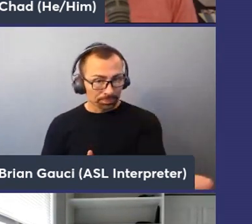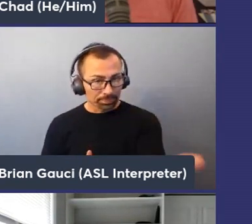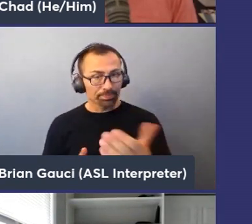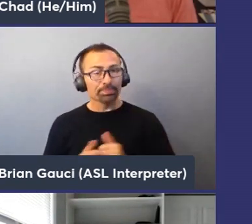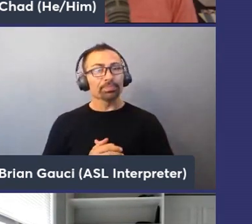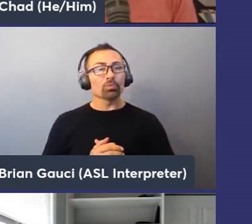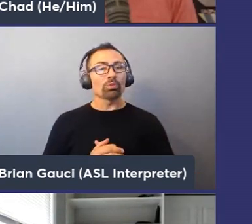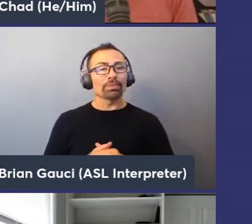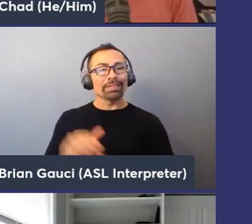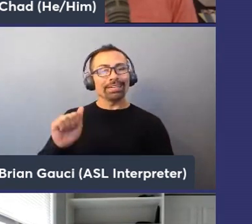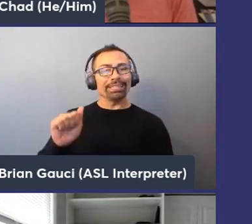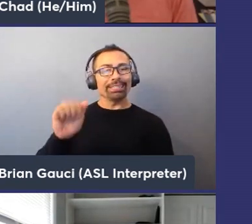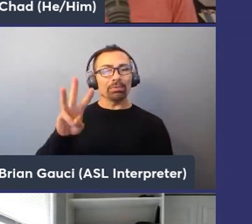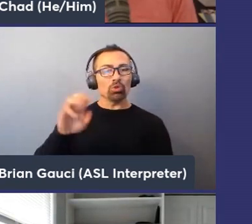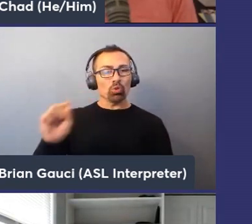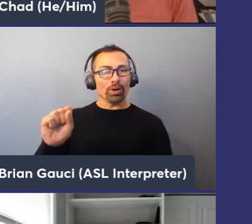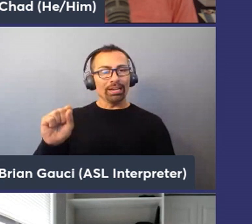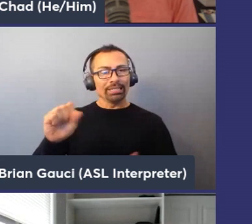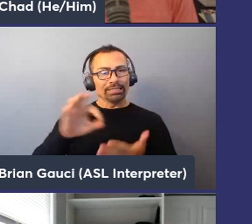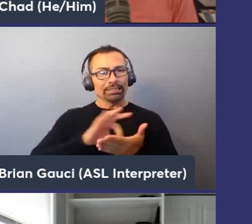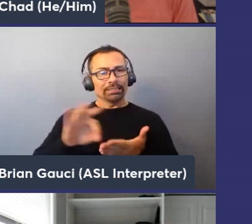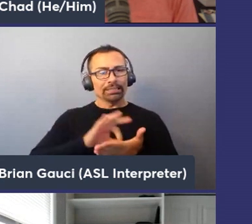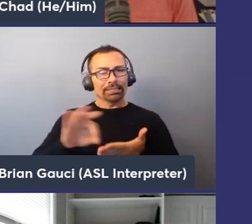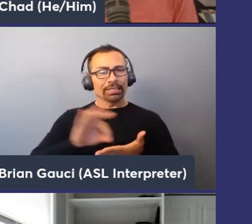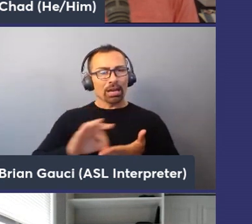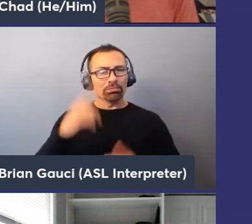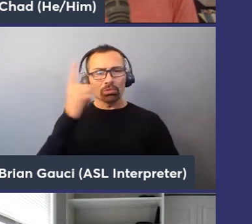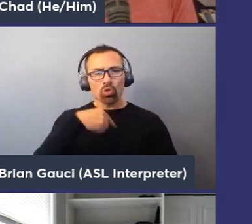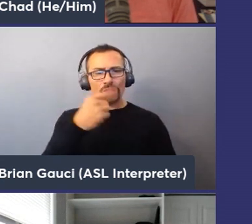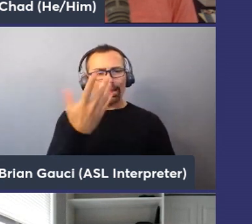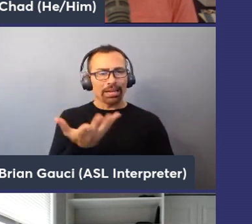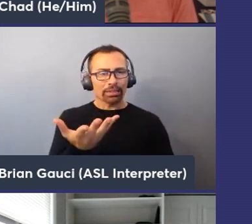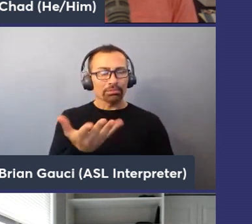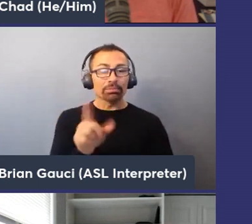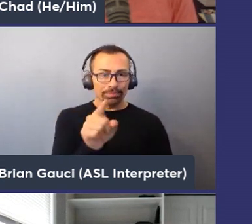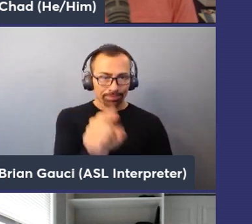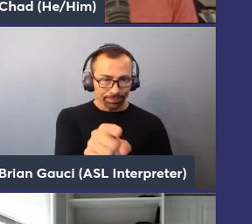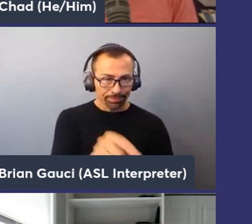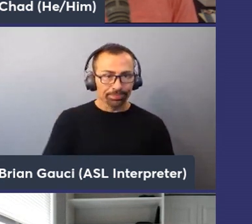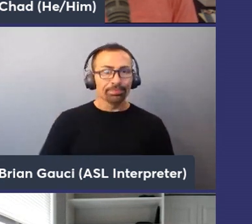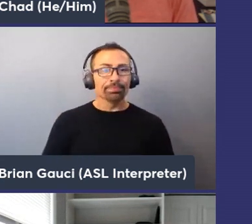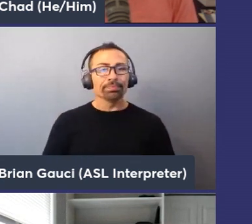So what this graph was generated with was, there's an open source tool